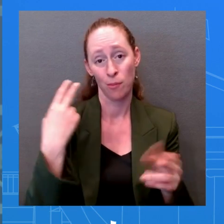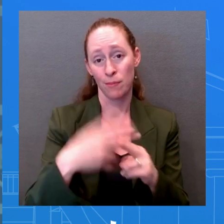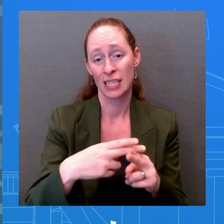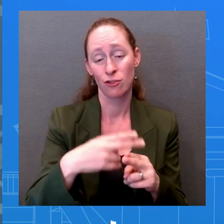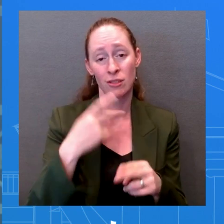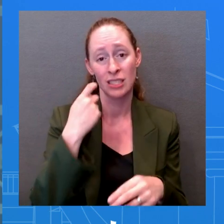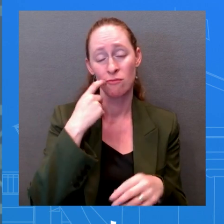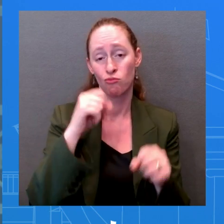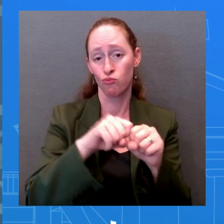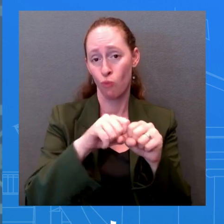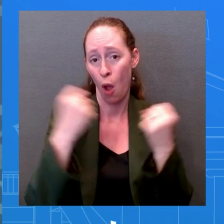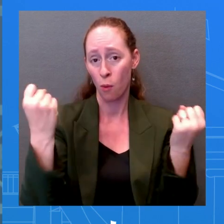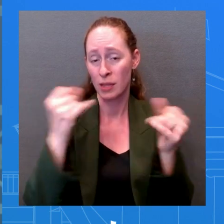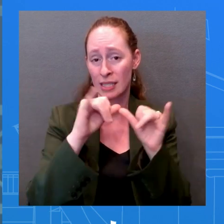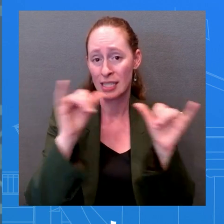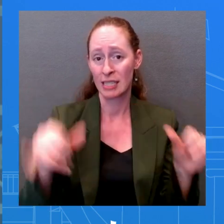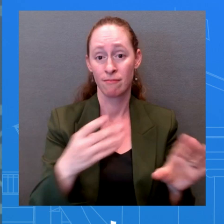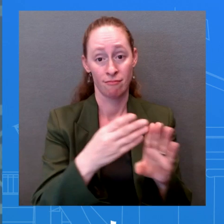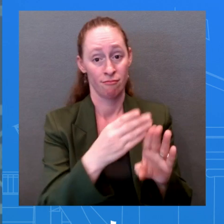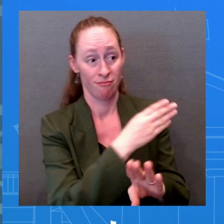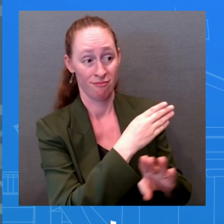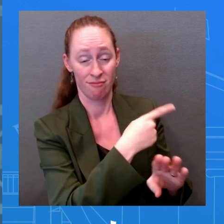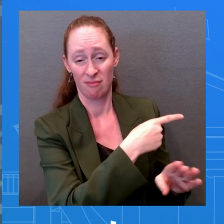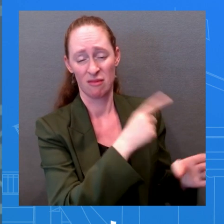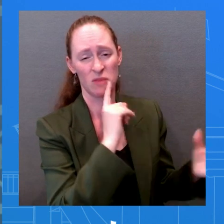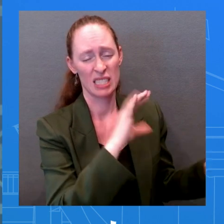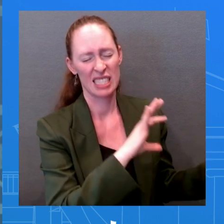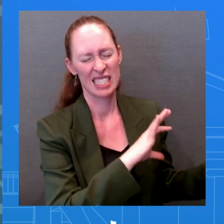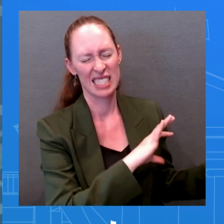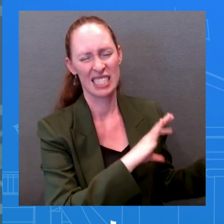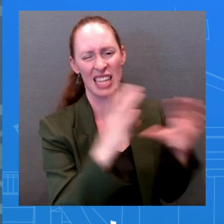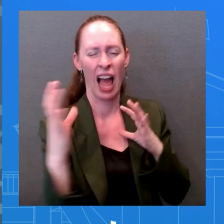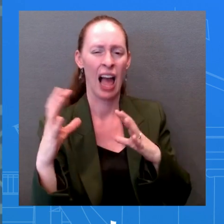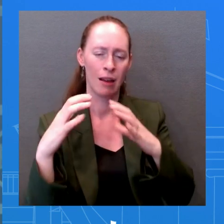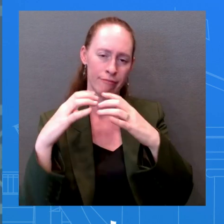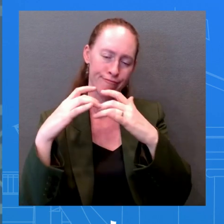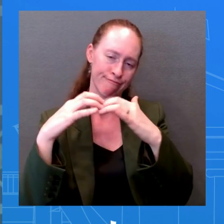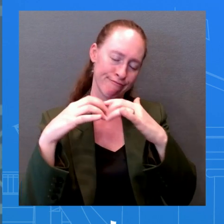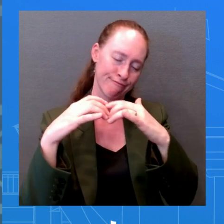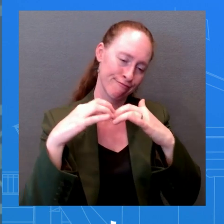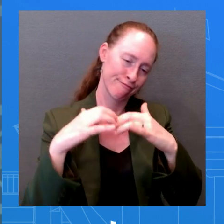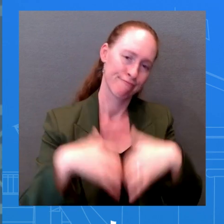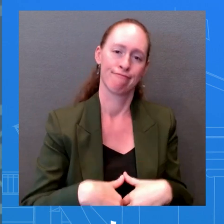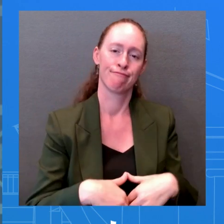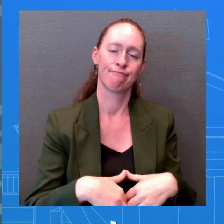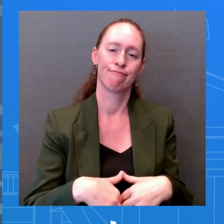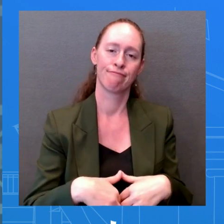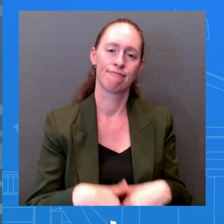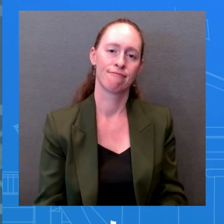That is a fact; it was decimated by the last administration. What the last administration wanted was a border wall